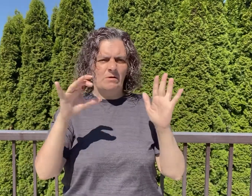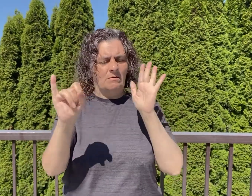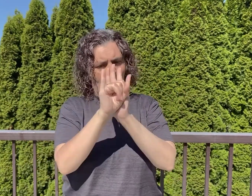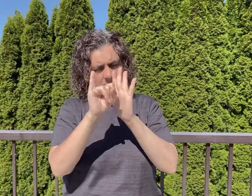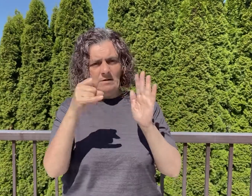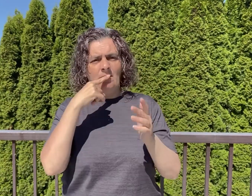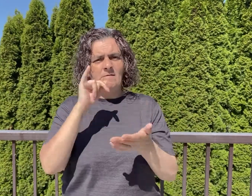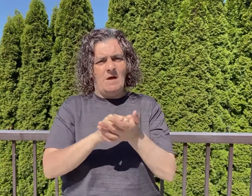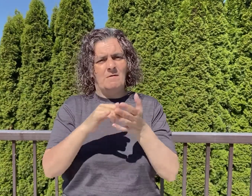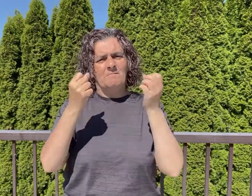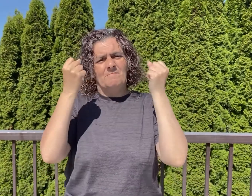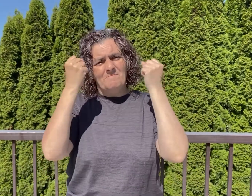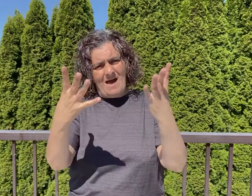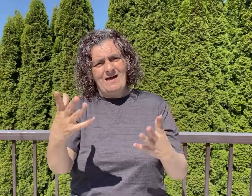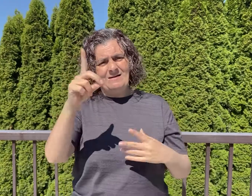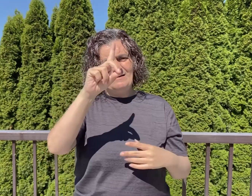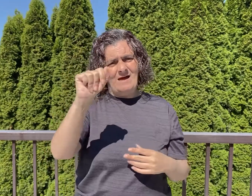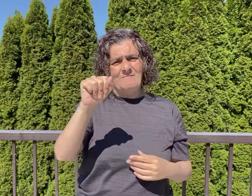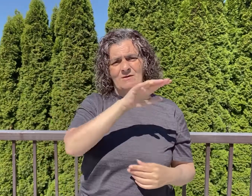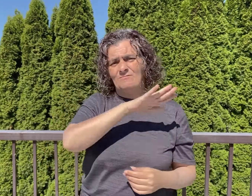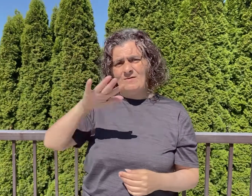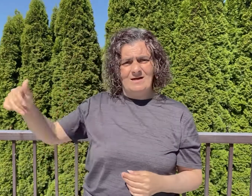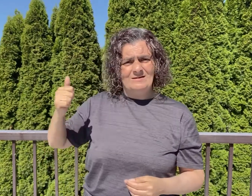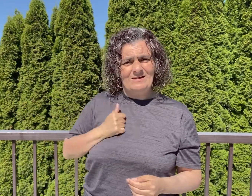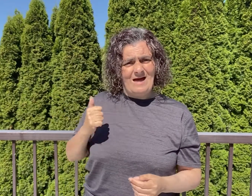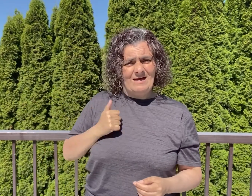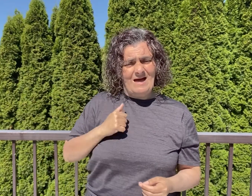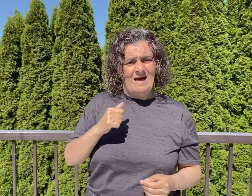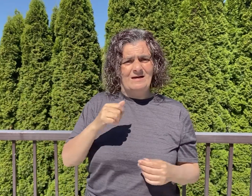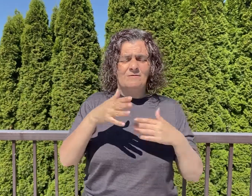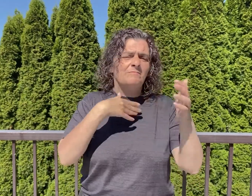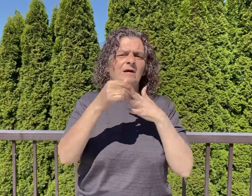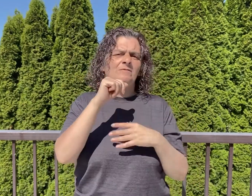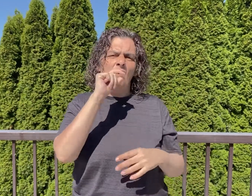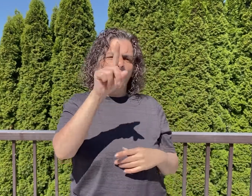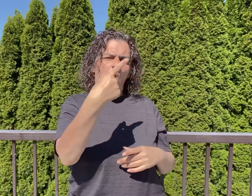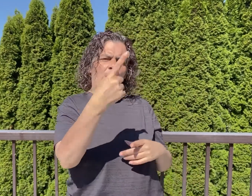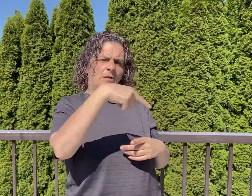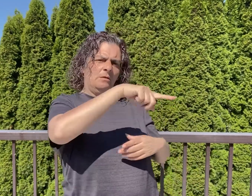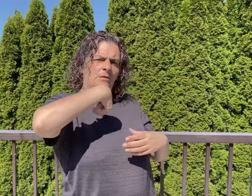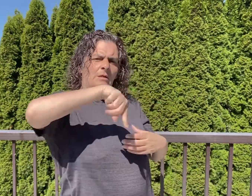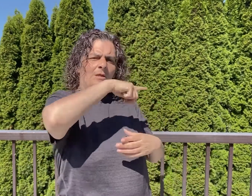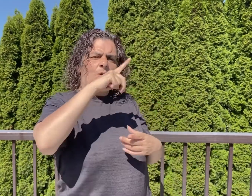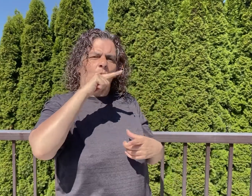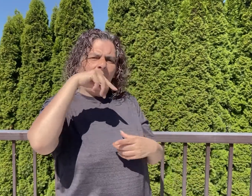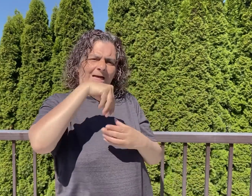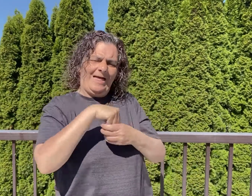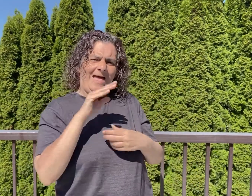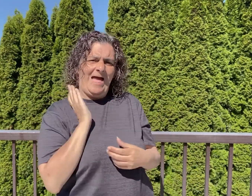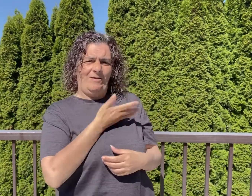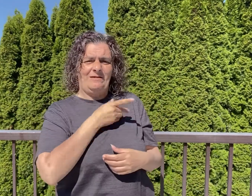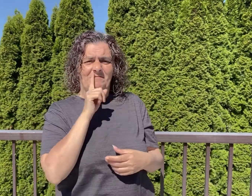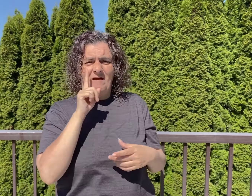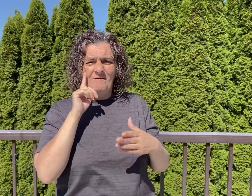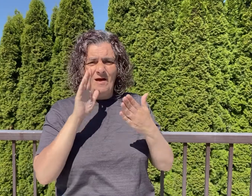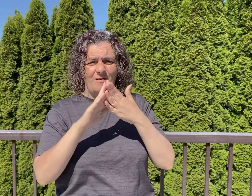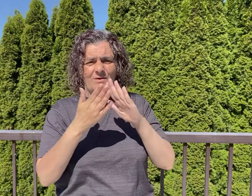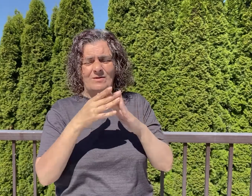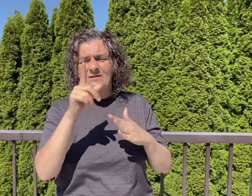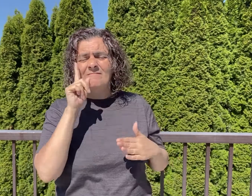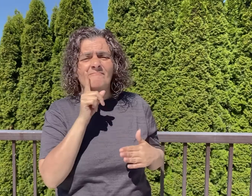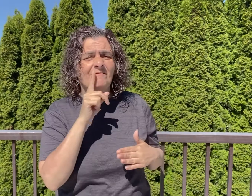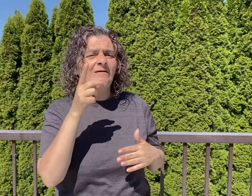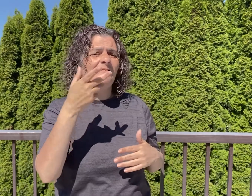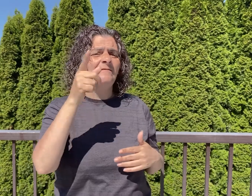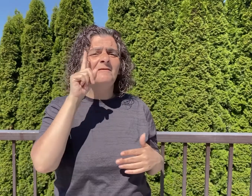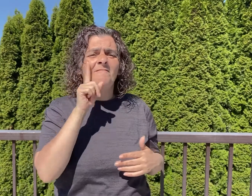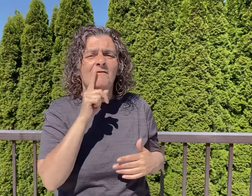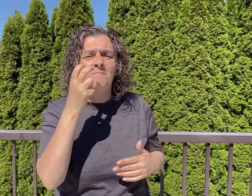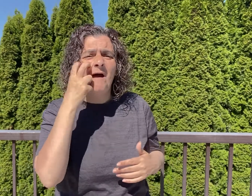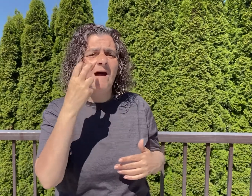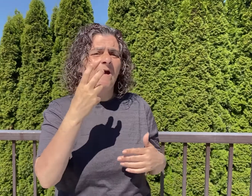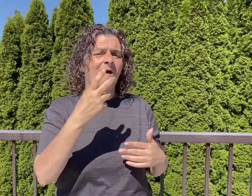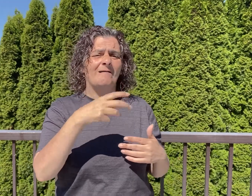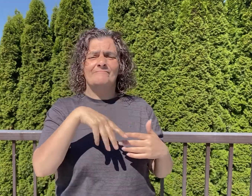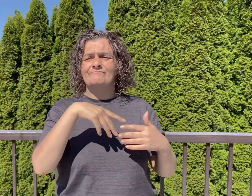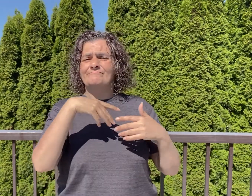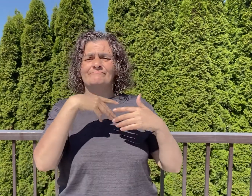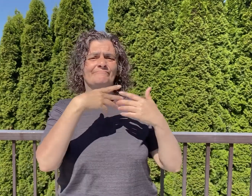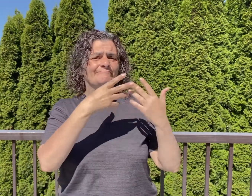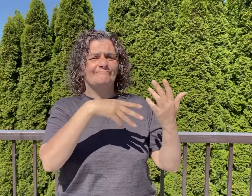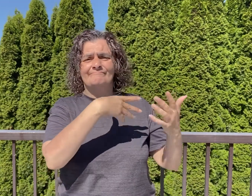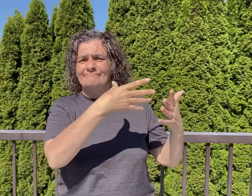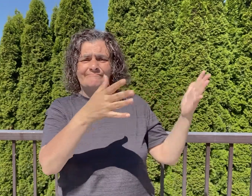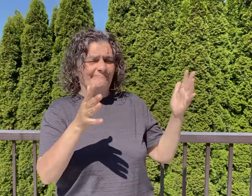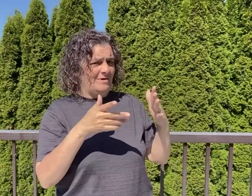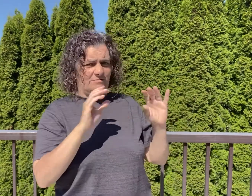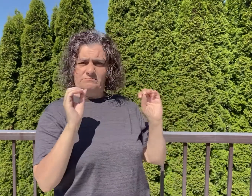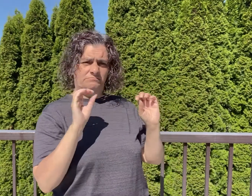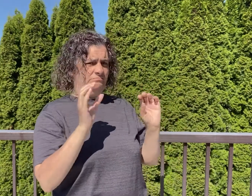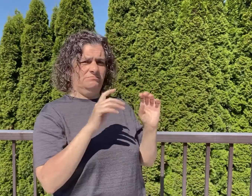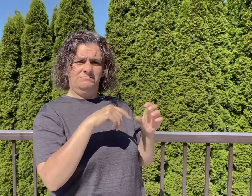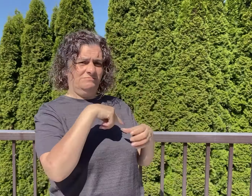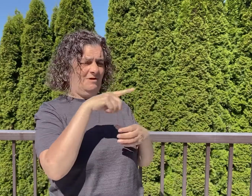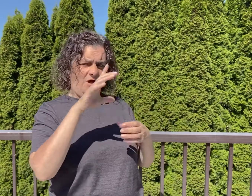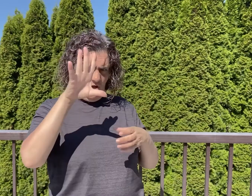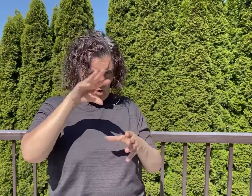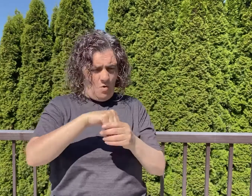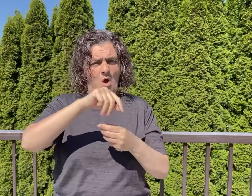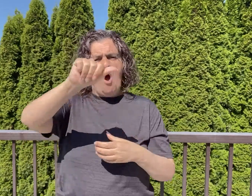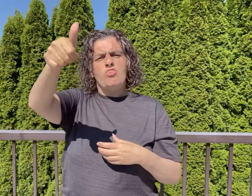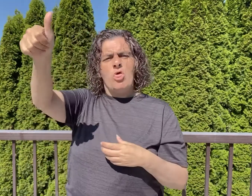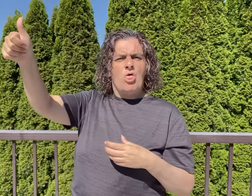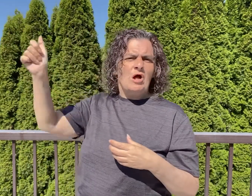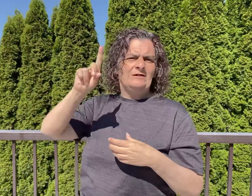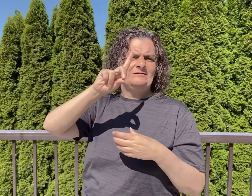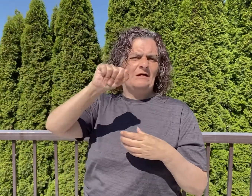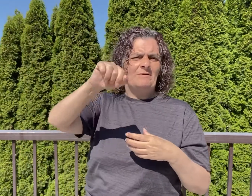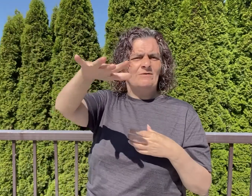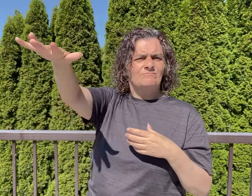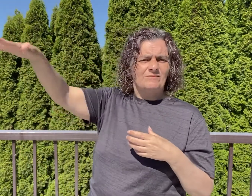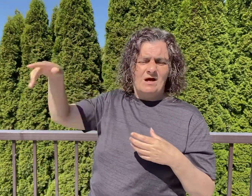across the country, not just Deaf organisations, but all disability groups